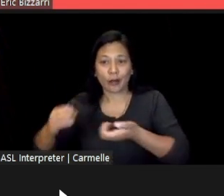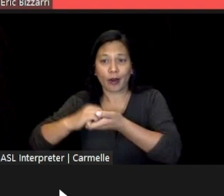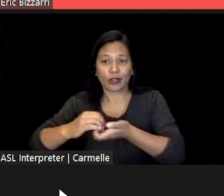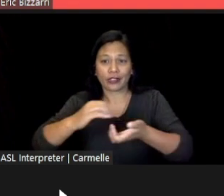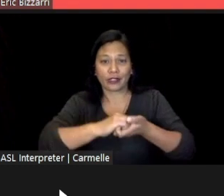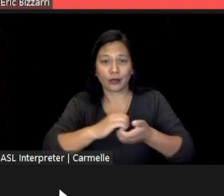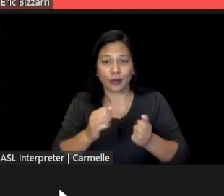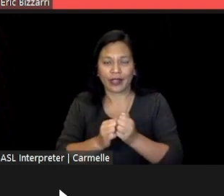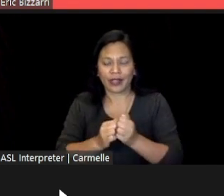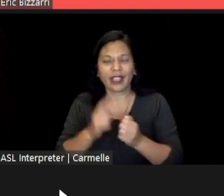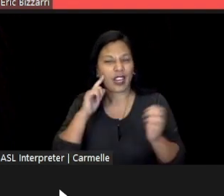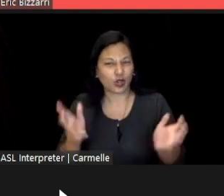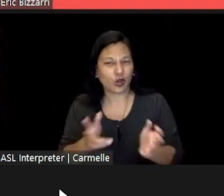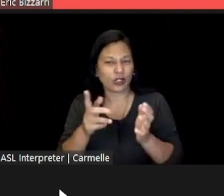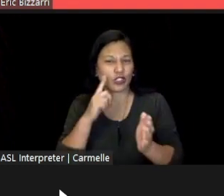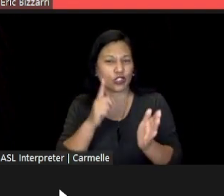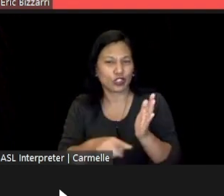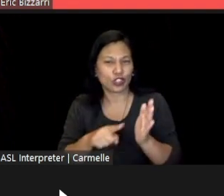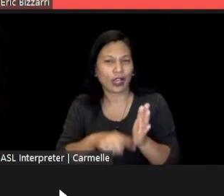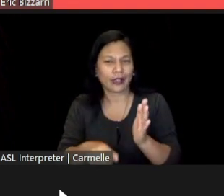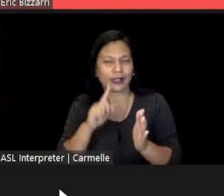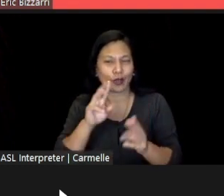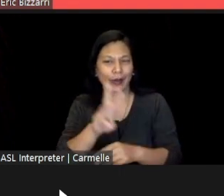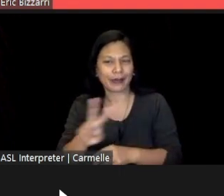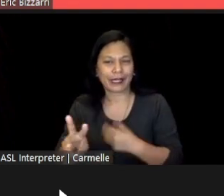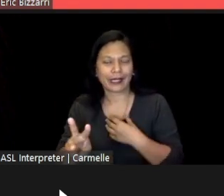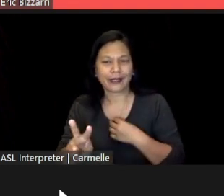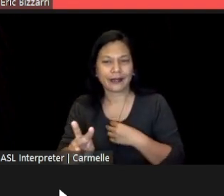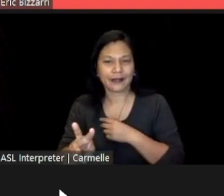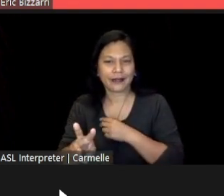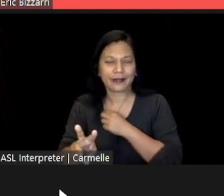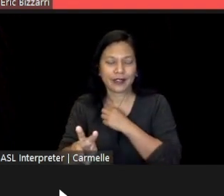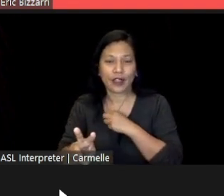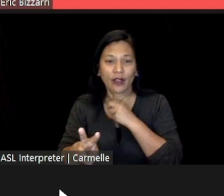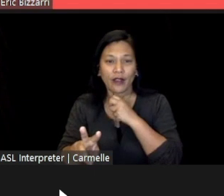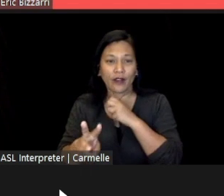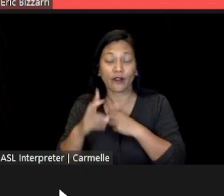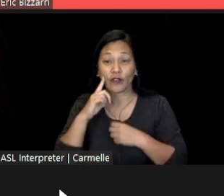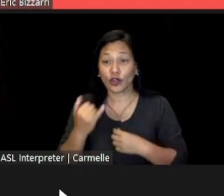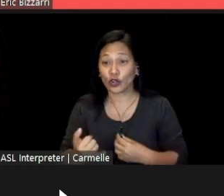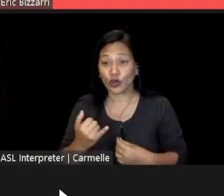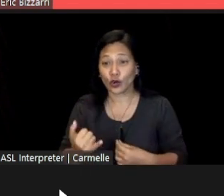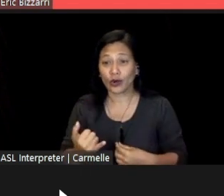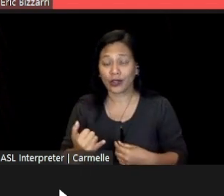And I would check our website right now for the active incentives for this current fiscal year.